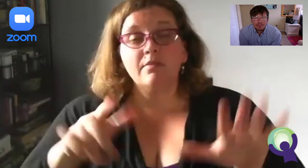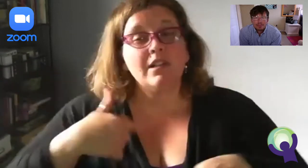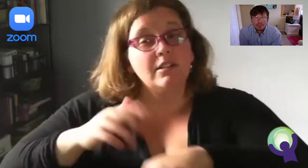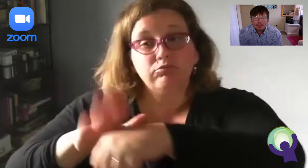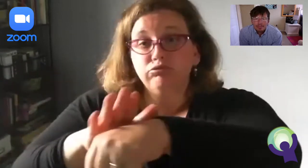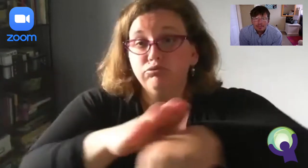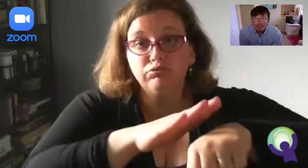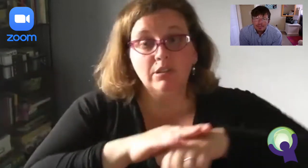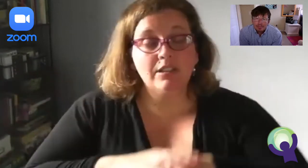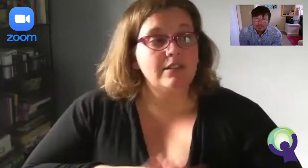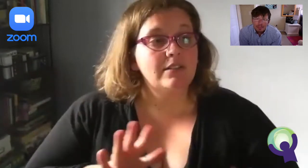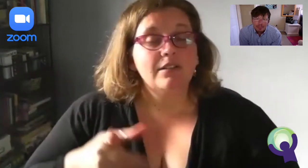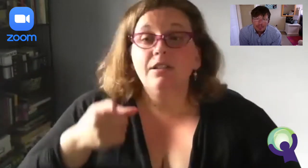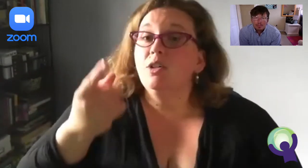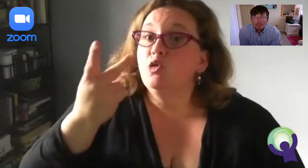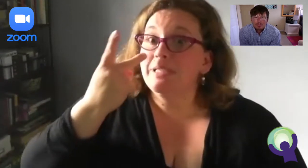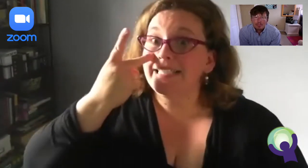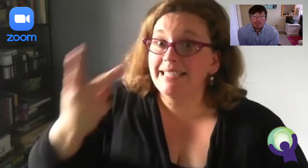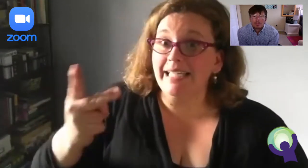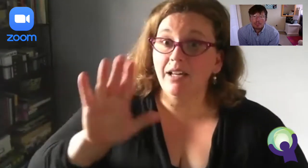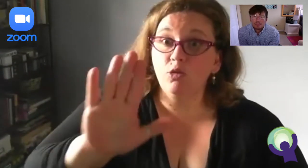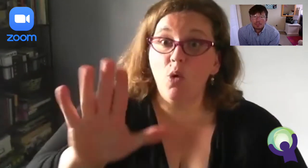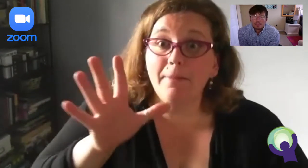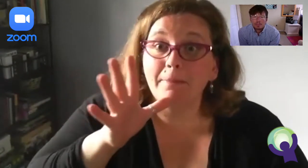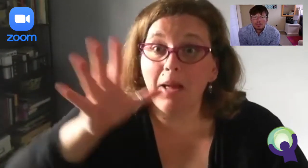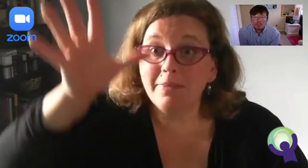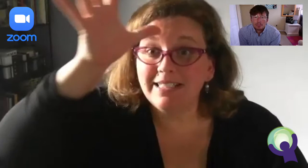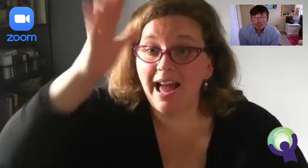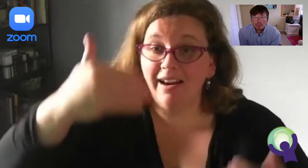high school or are getting a start on their life.